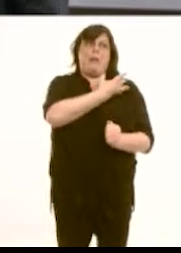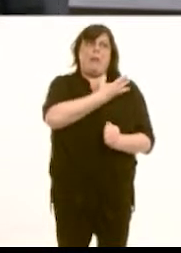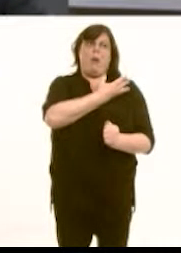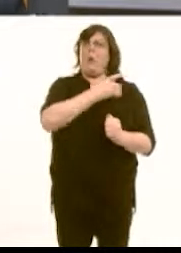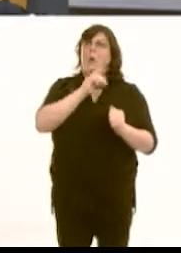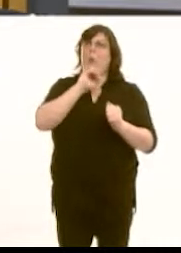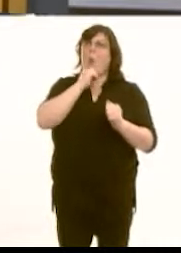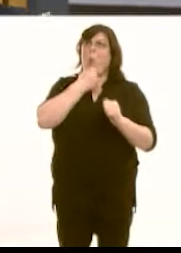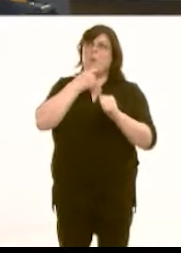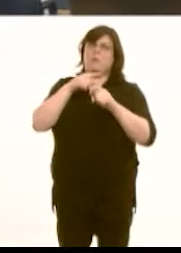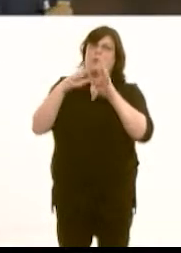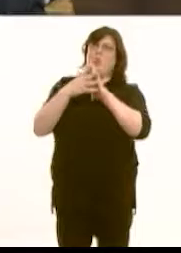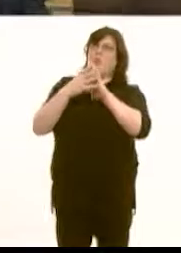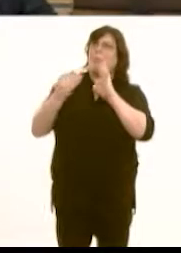Carwyn Jones: Clearly not. The problem is that the Toriesó.